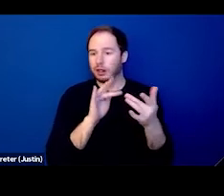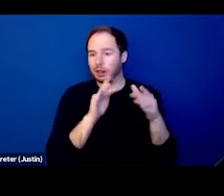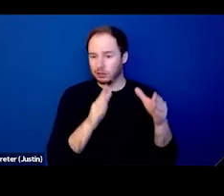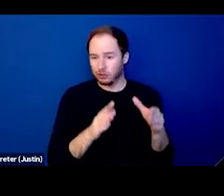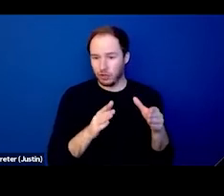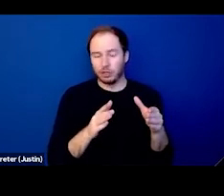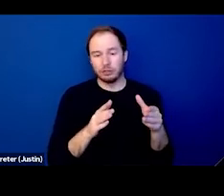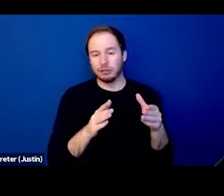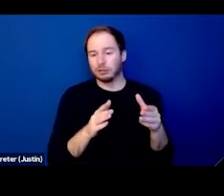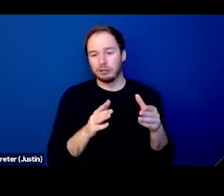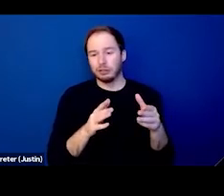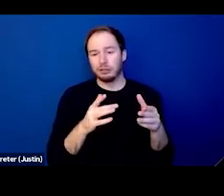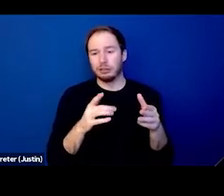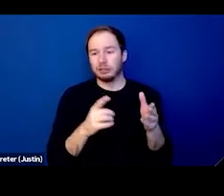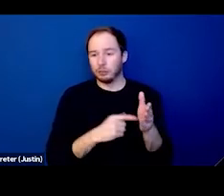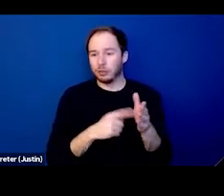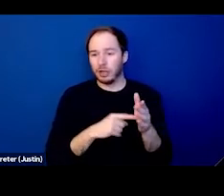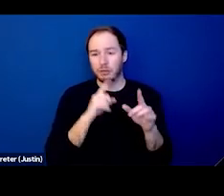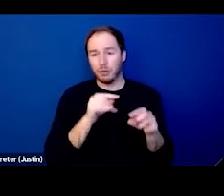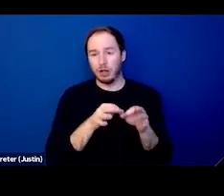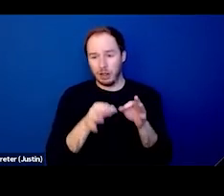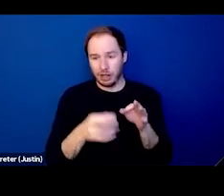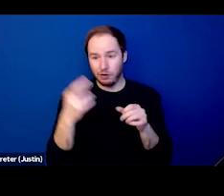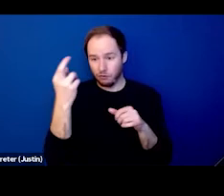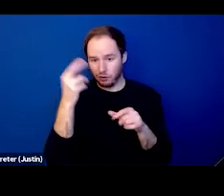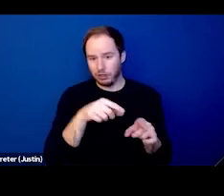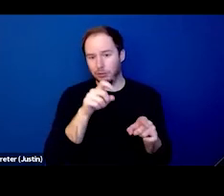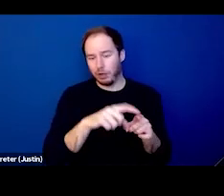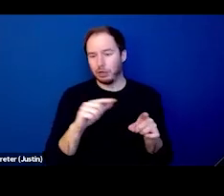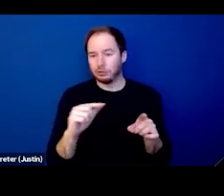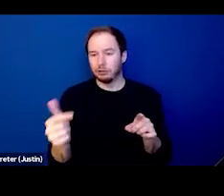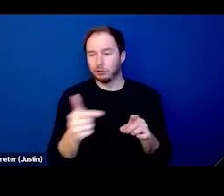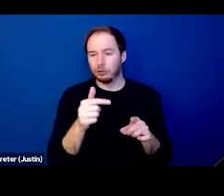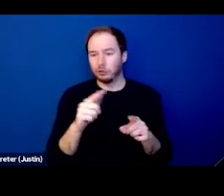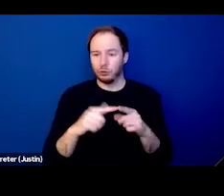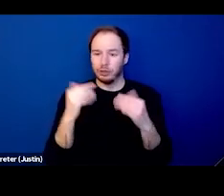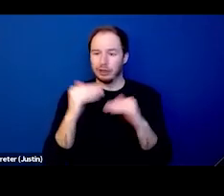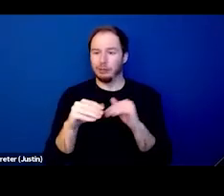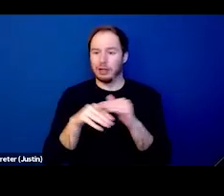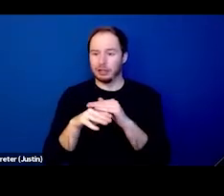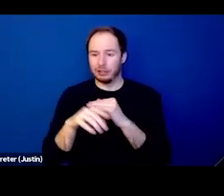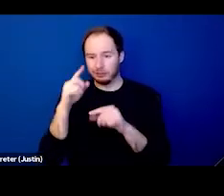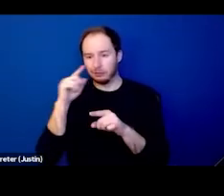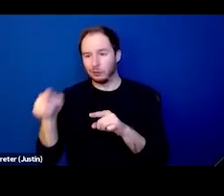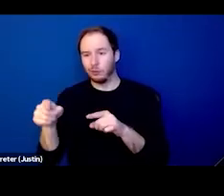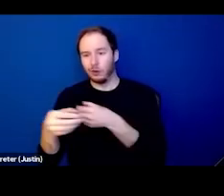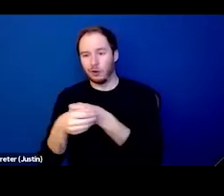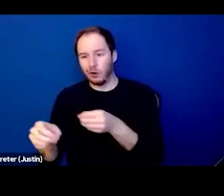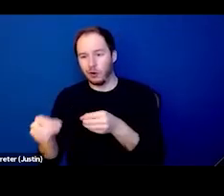the delay in response might be because their access is limited in the workplace to internet,